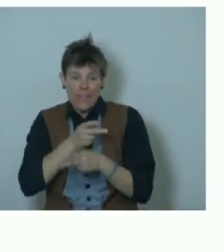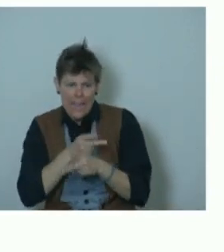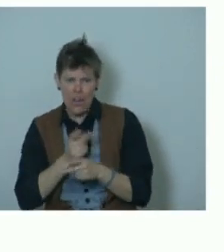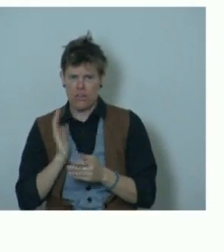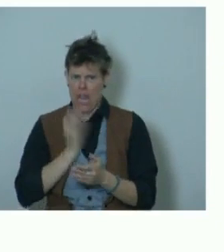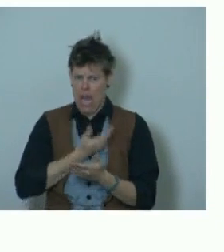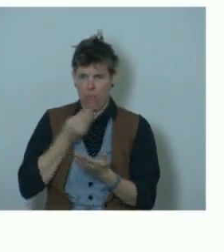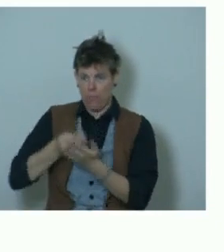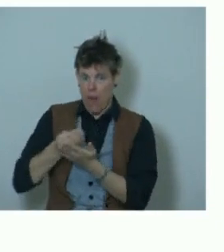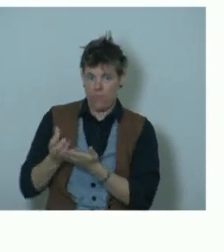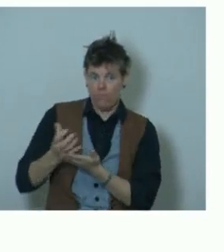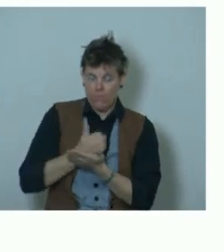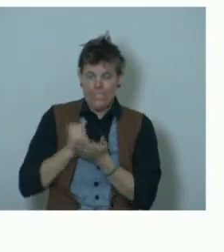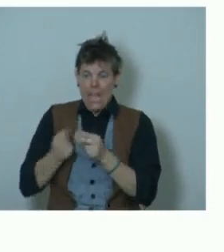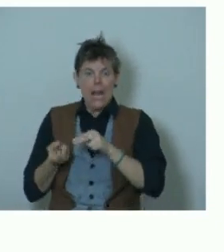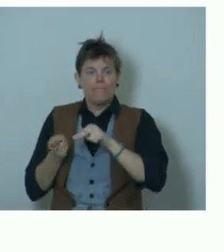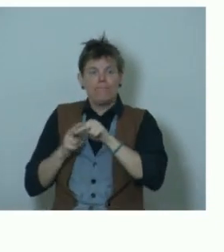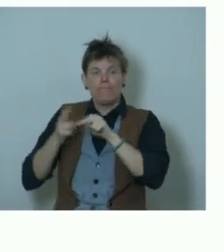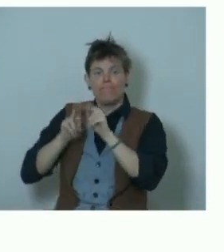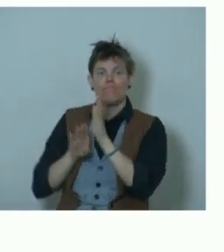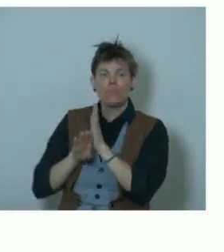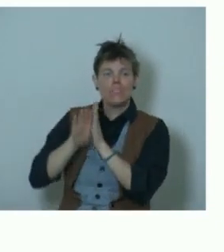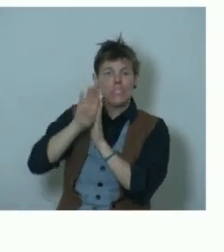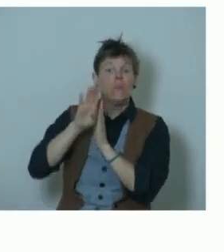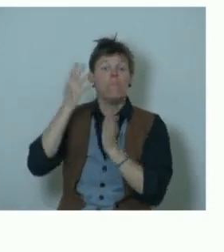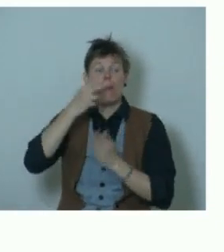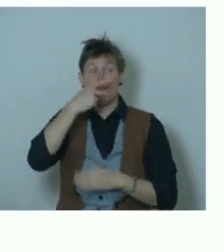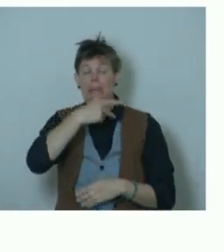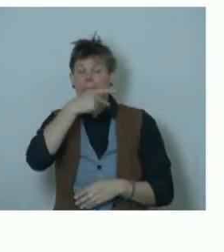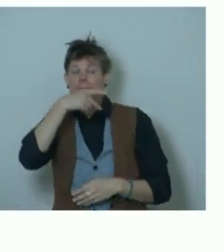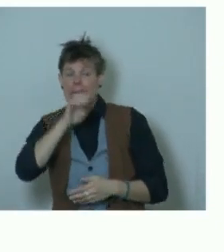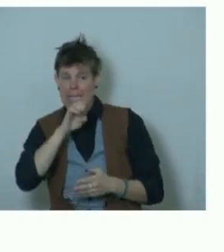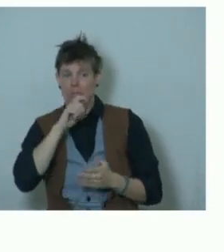WE ARE THINKING ABOUT REOPENING HEALTH CARE AND THE ECONOMY.